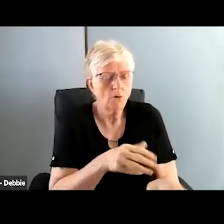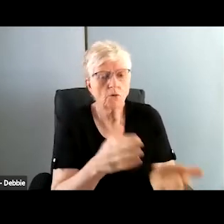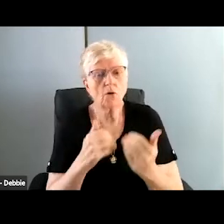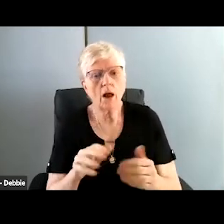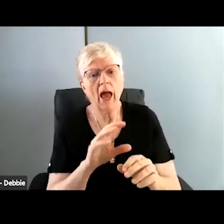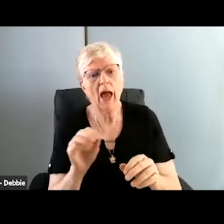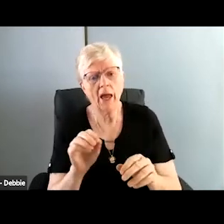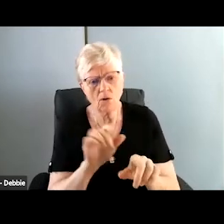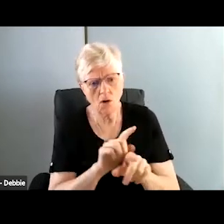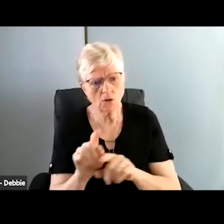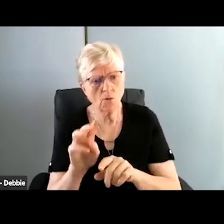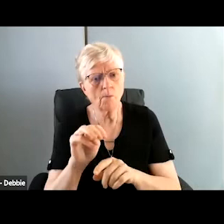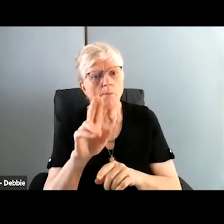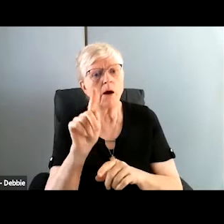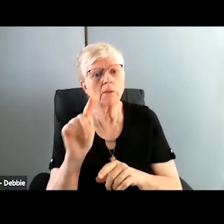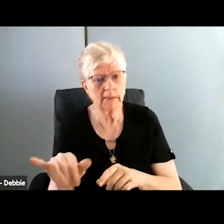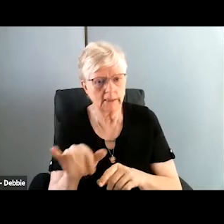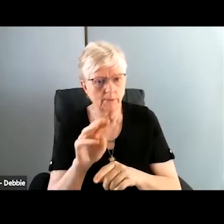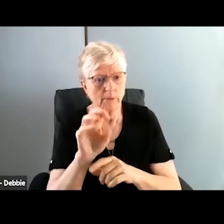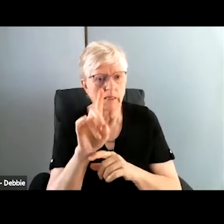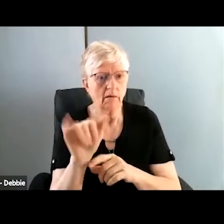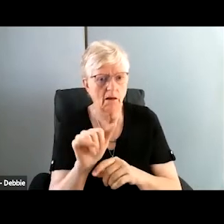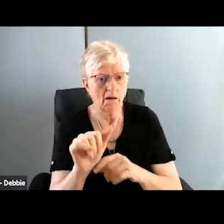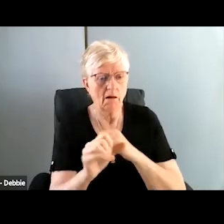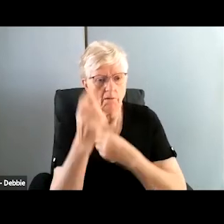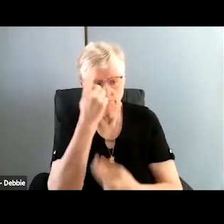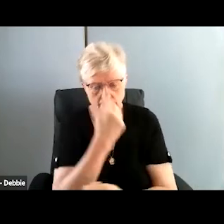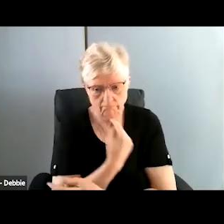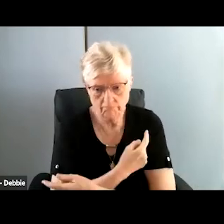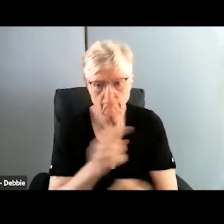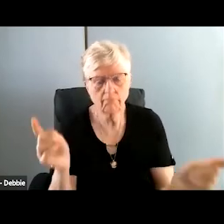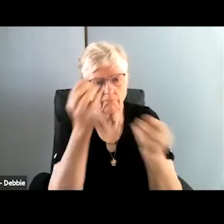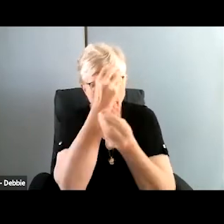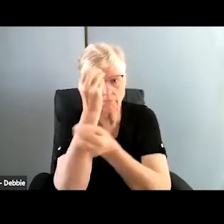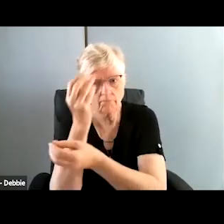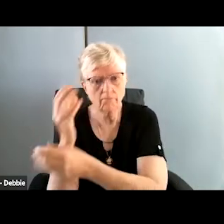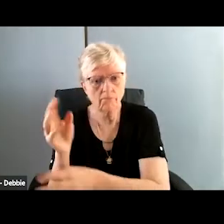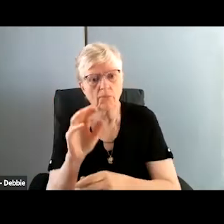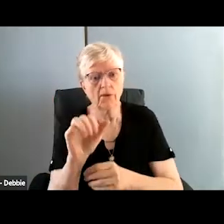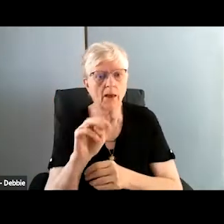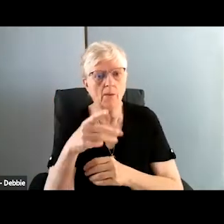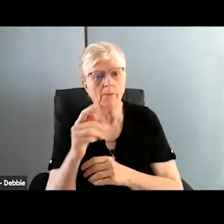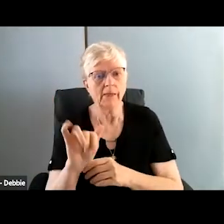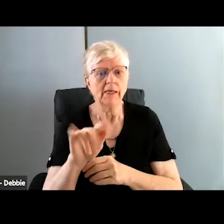CONSISTENT INFORMATION ACROSS ALL OF THOSE SOURCES OF INFORMATION. ALL OF THOSE SOURCES OF INFORMATION.